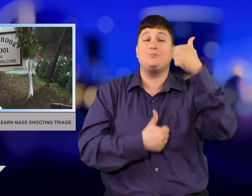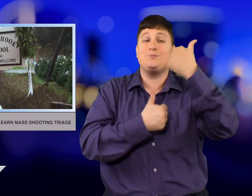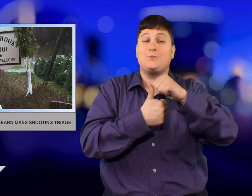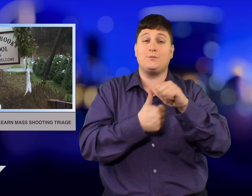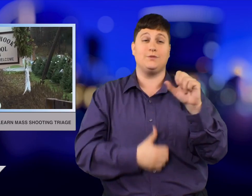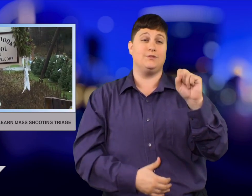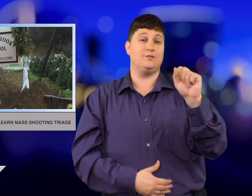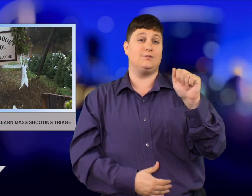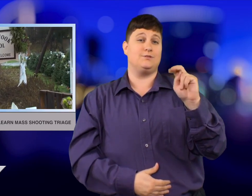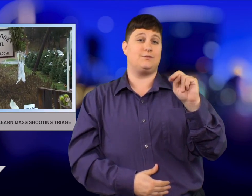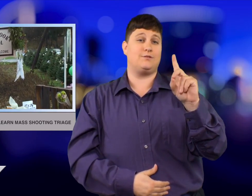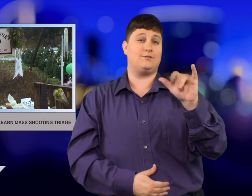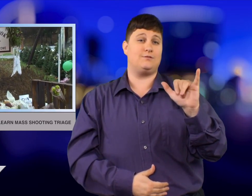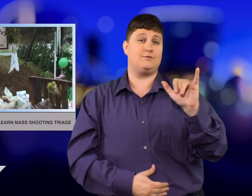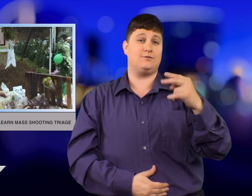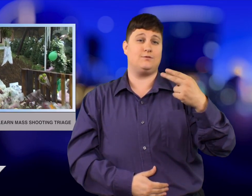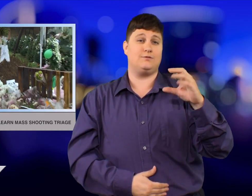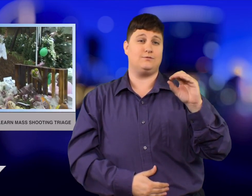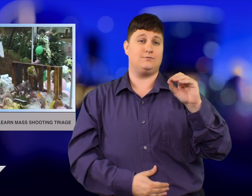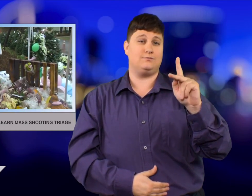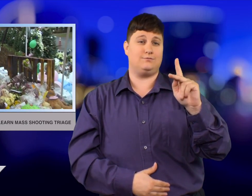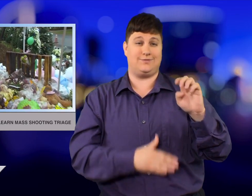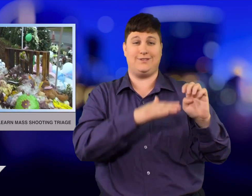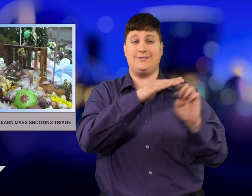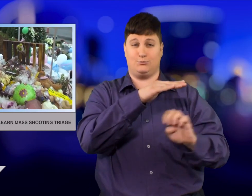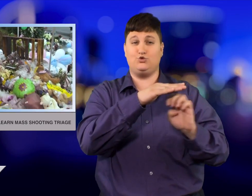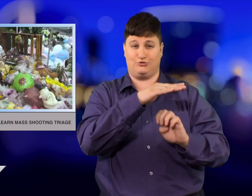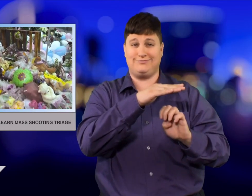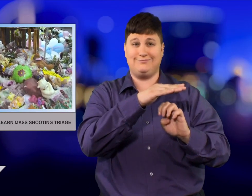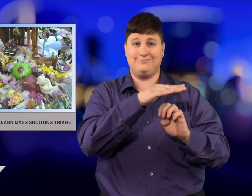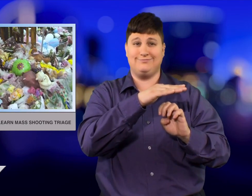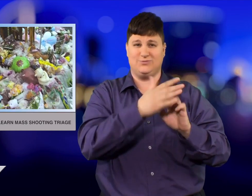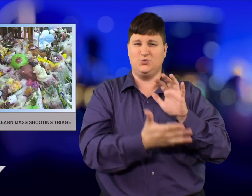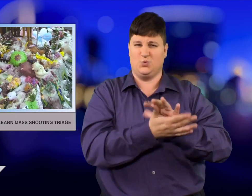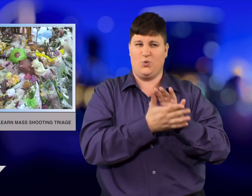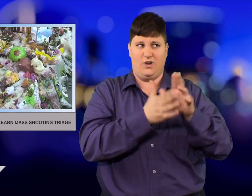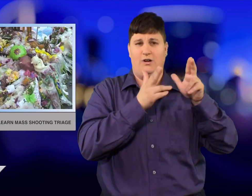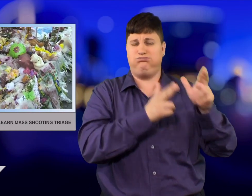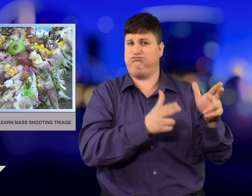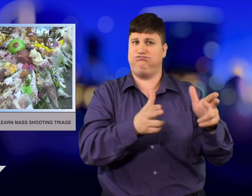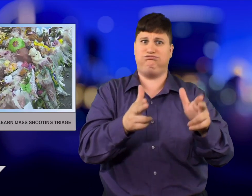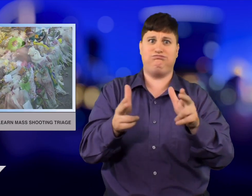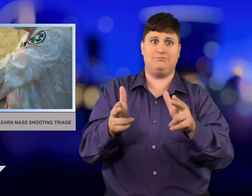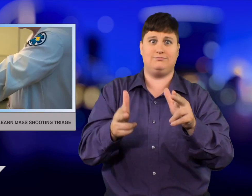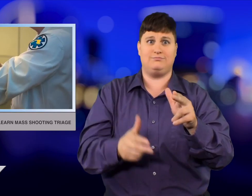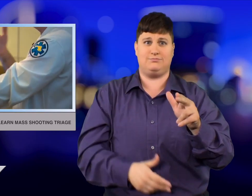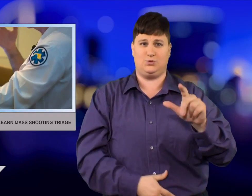The campaign began in the aftermath of the Sandy Hook elementary school shooting where